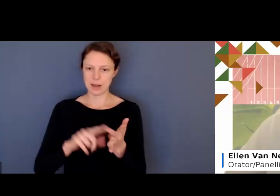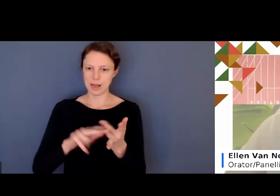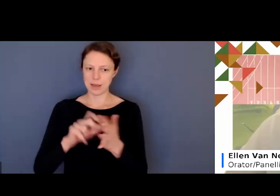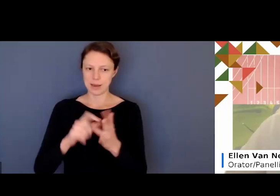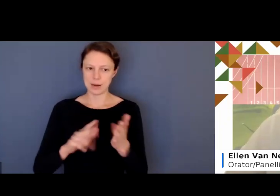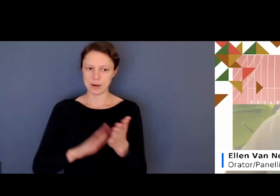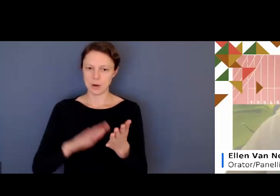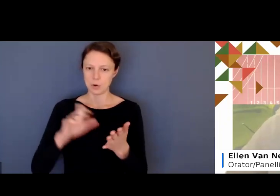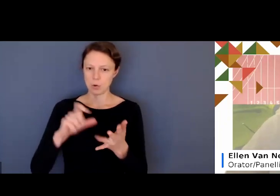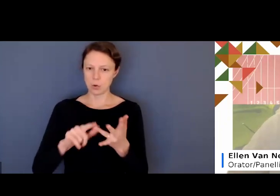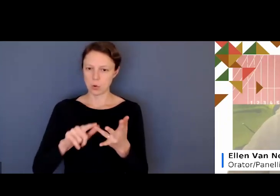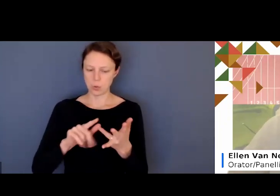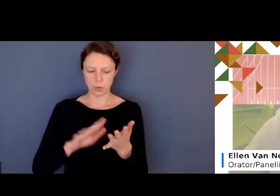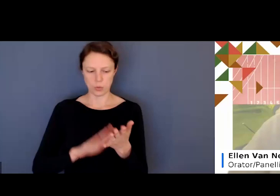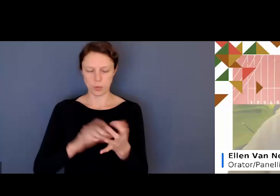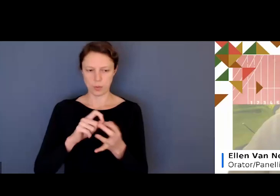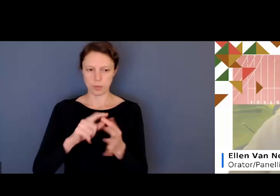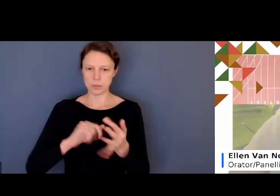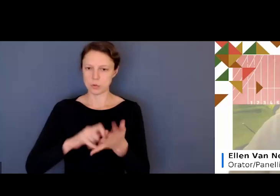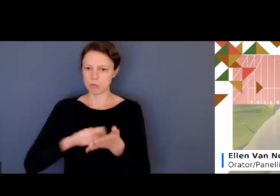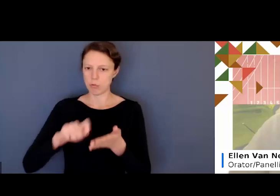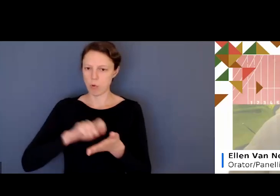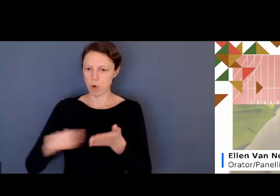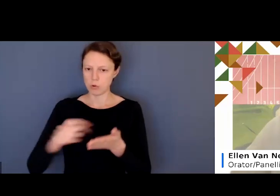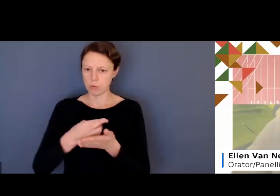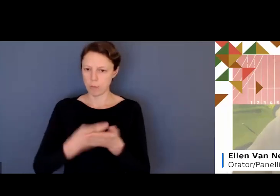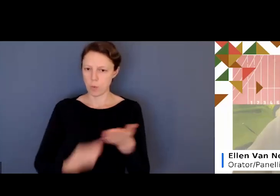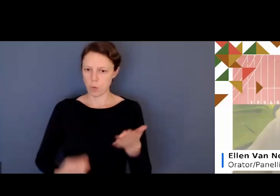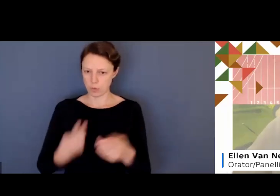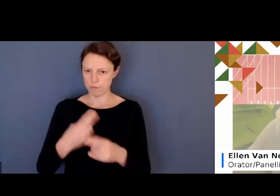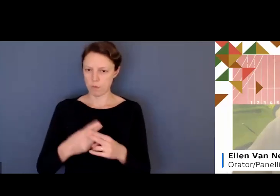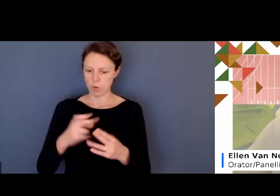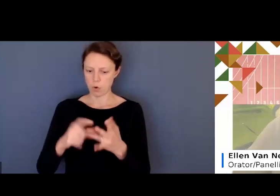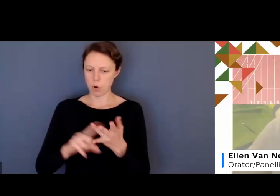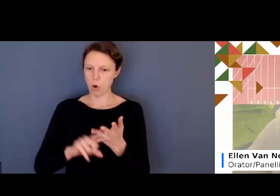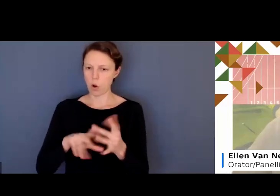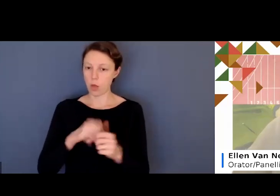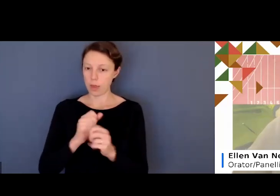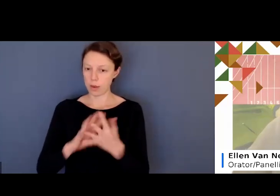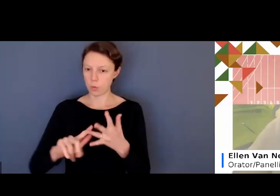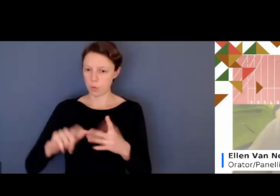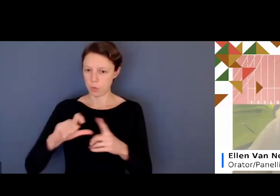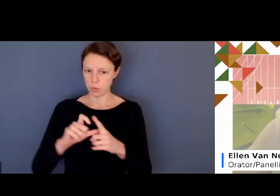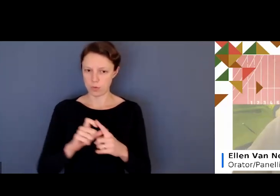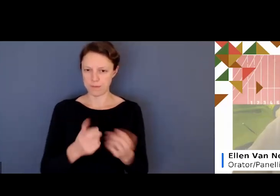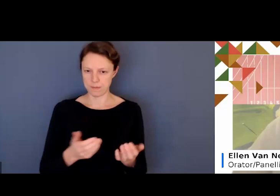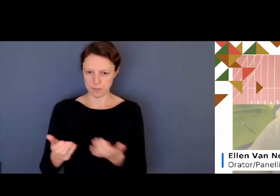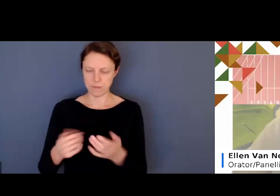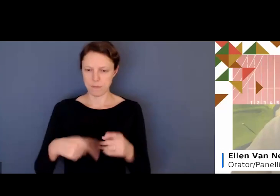commissioned by Collingwood Football Club, said that systematic racism doesn't mean that